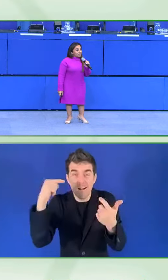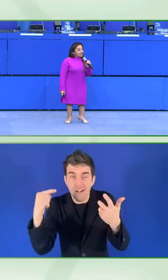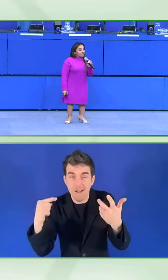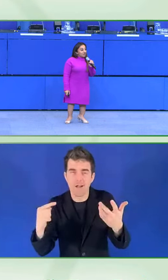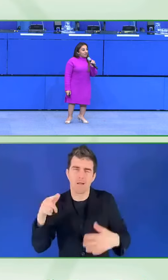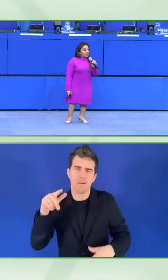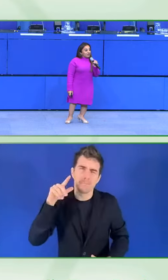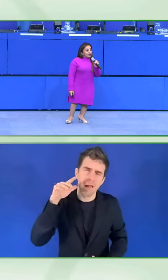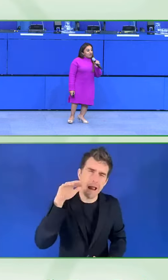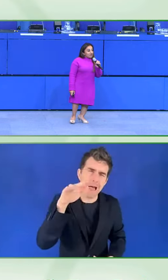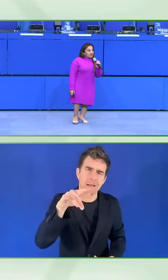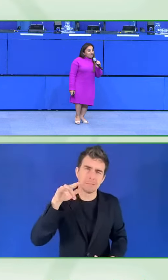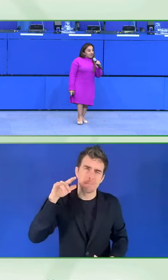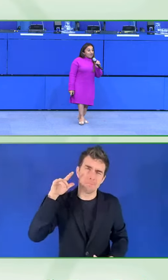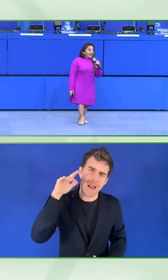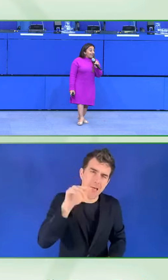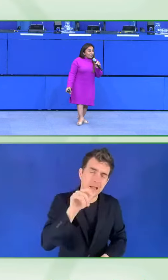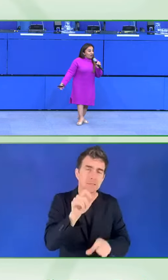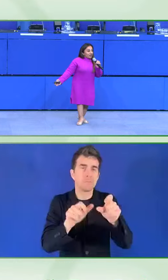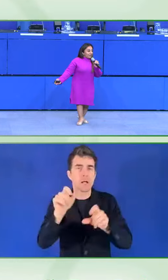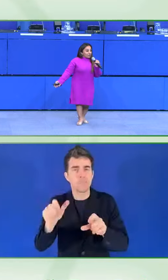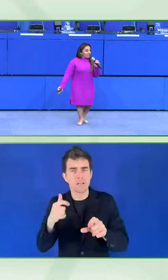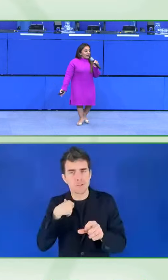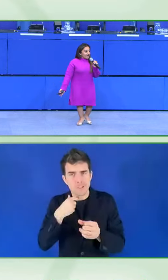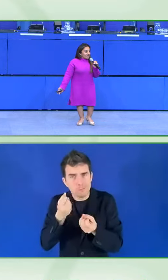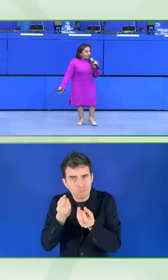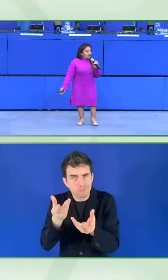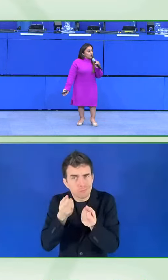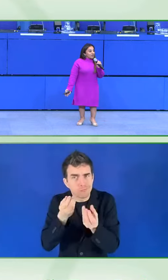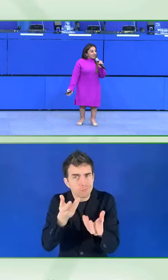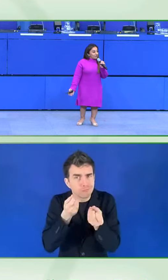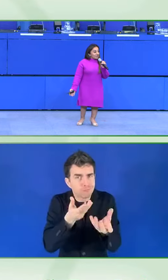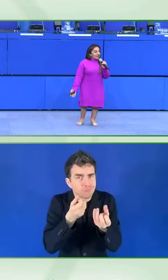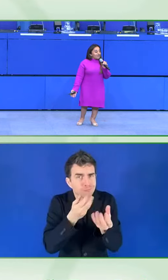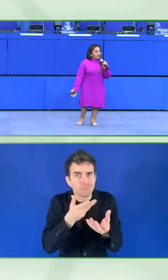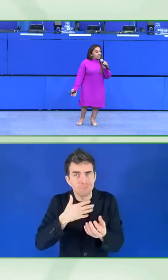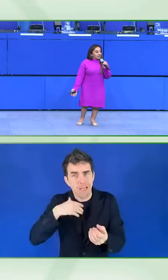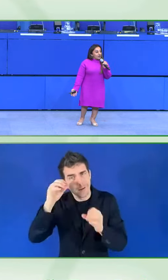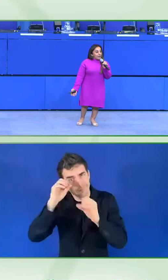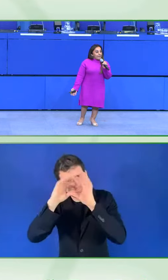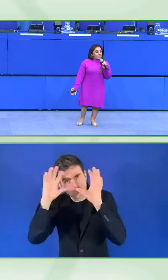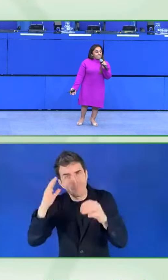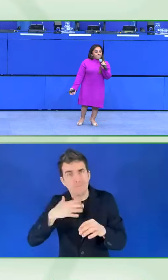How can I take control?